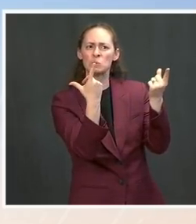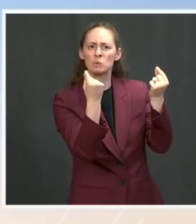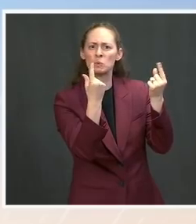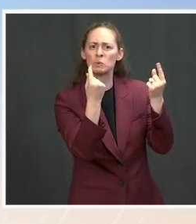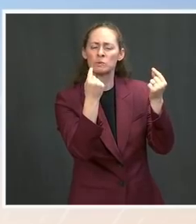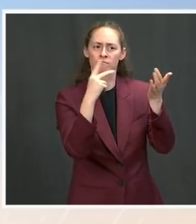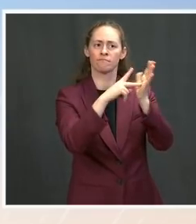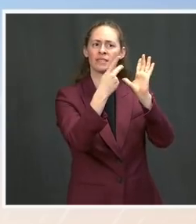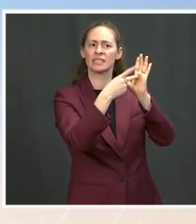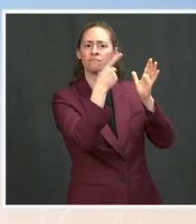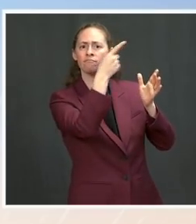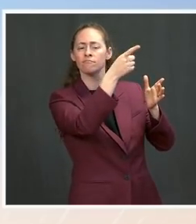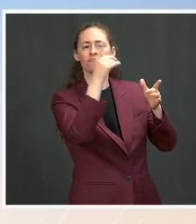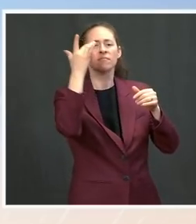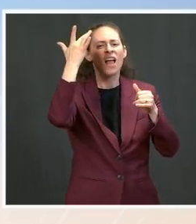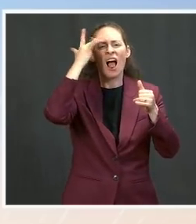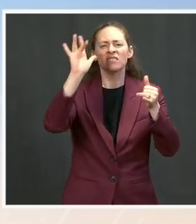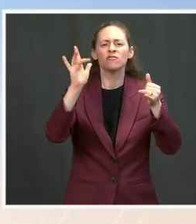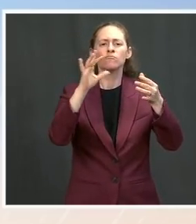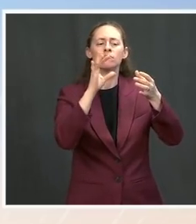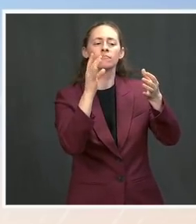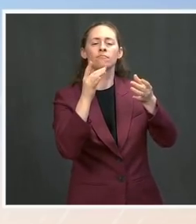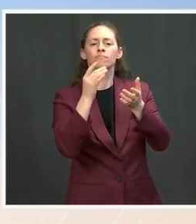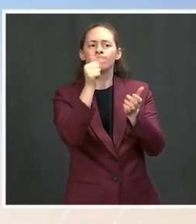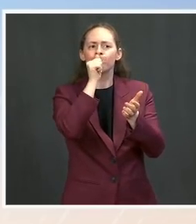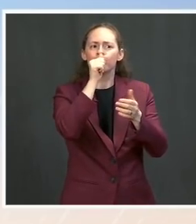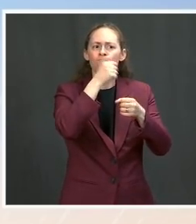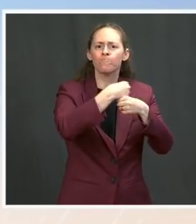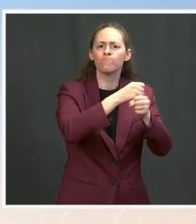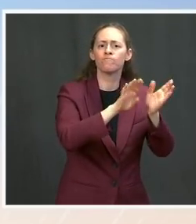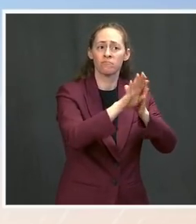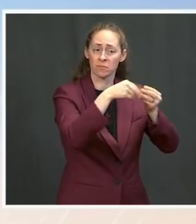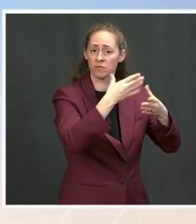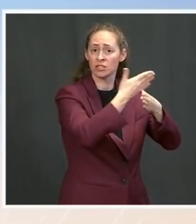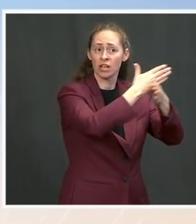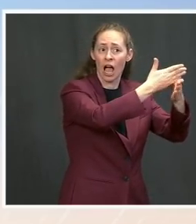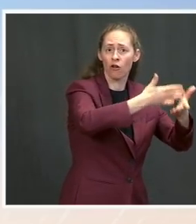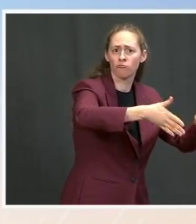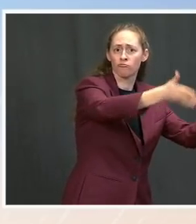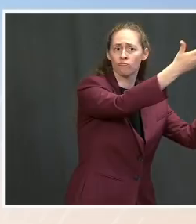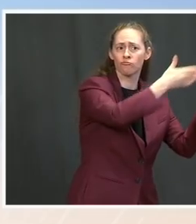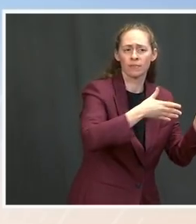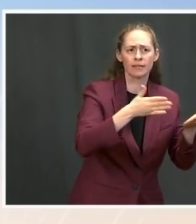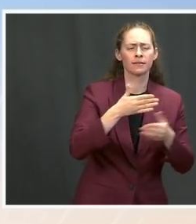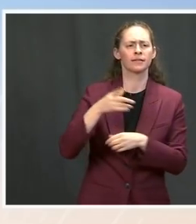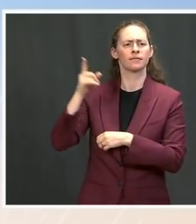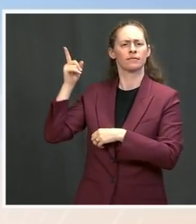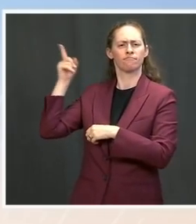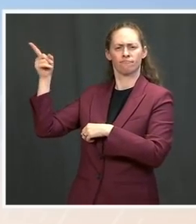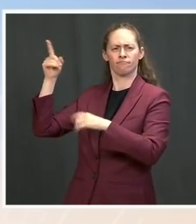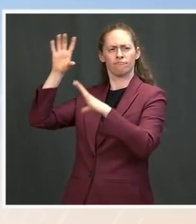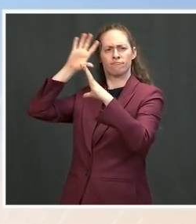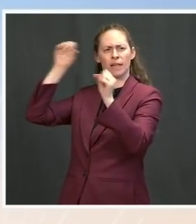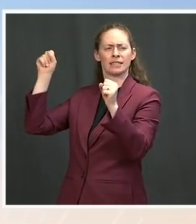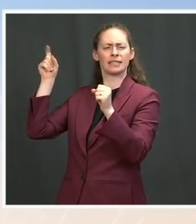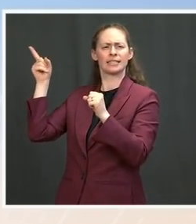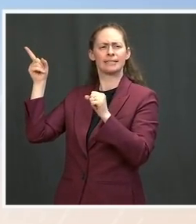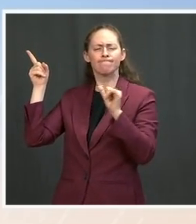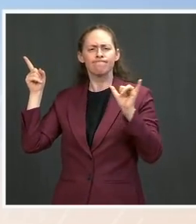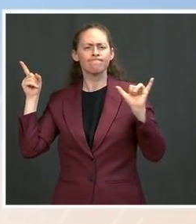Ms. Psaki: I wouldn't say that's an exact characterat- -- characterization of his comments or remarks that he made. But I will say that I would expect